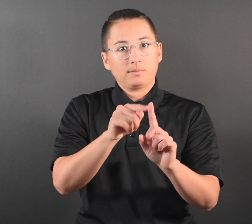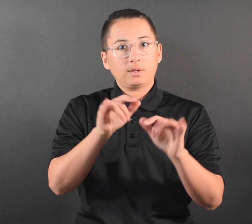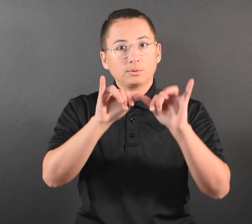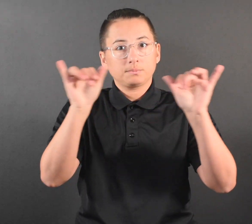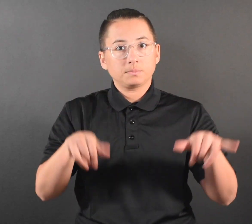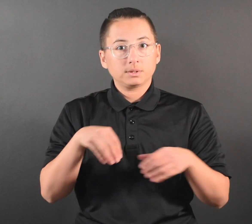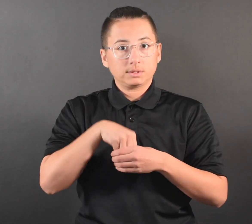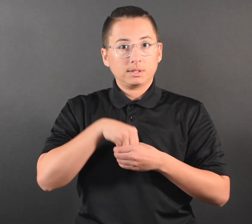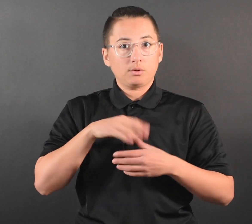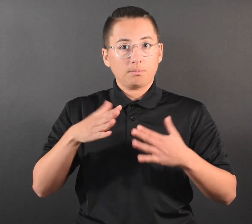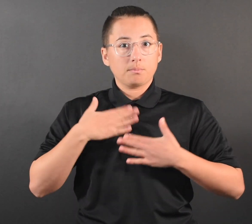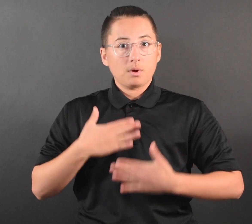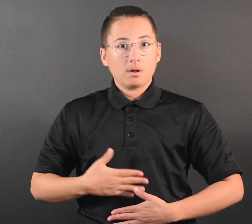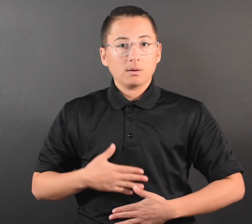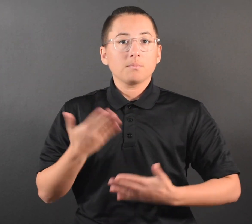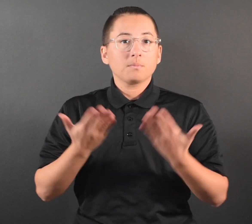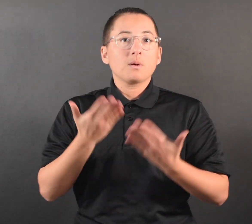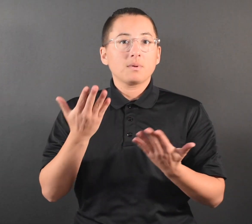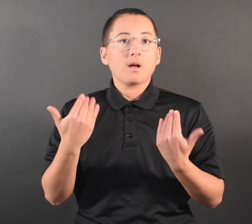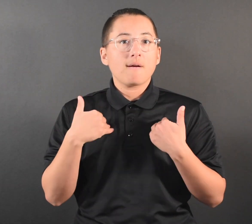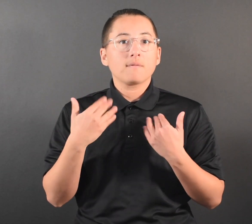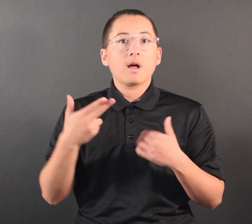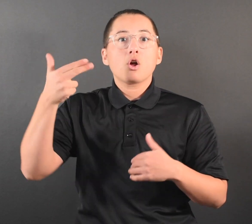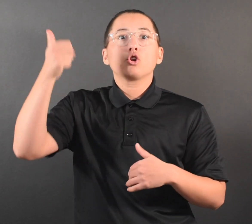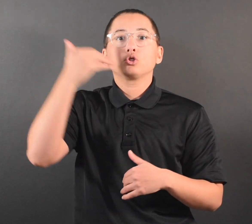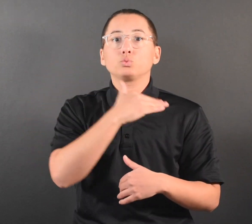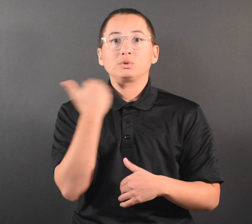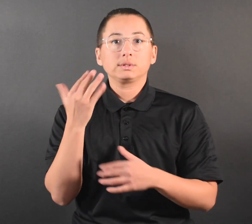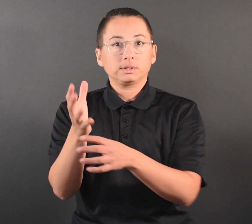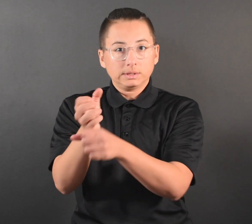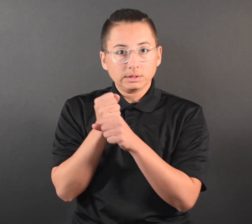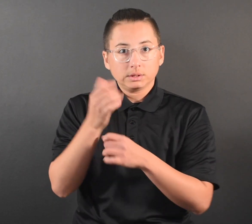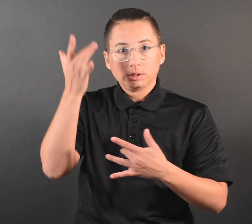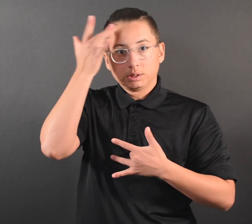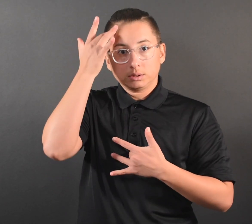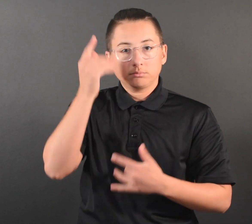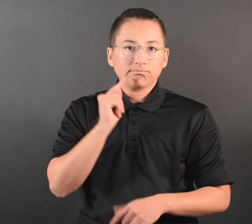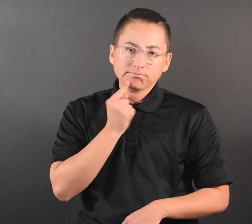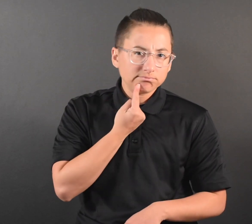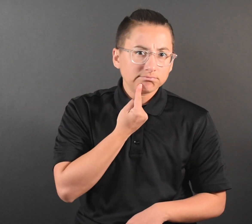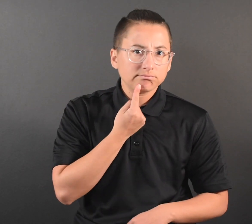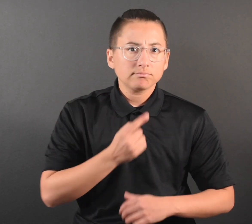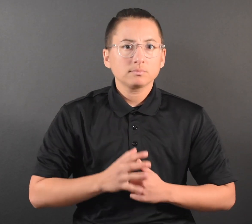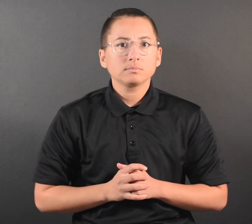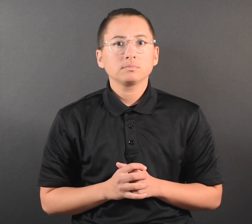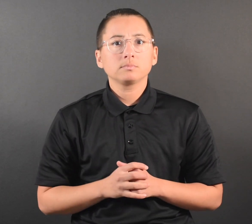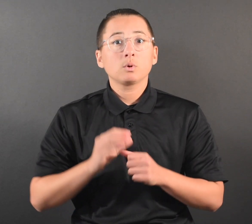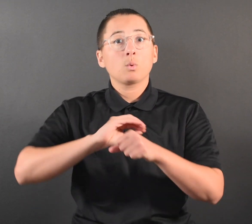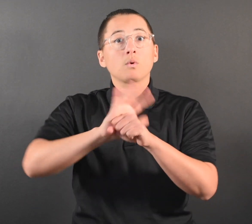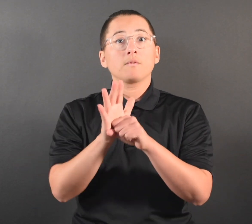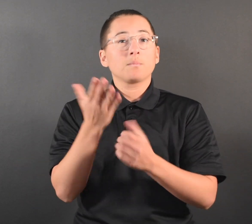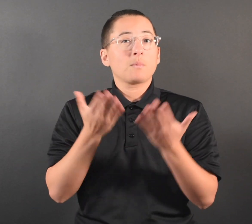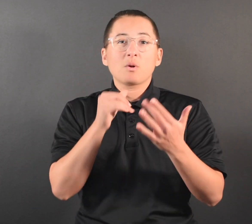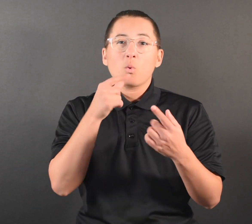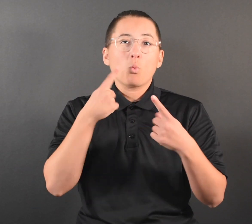might be at increased risk for severe COVID-19. The vaccine may not work as well in